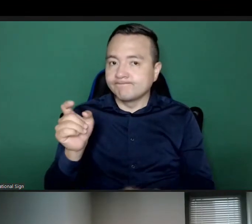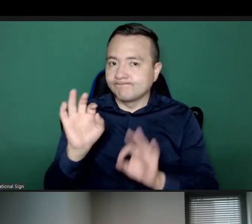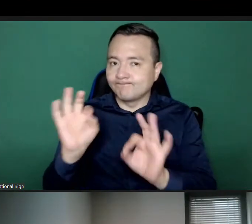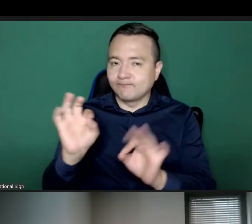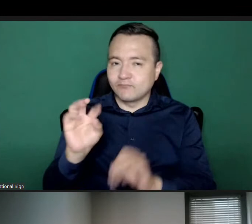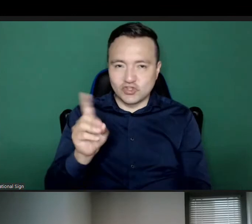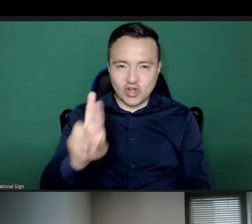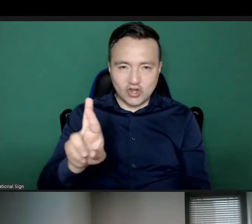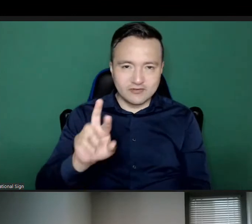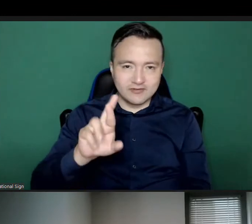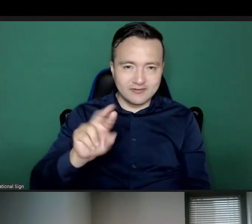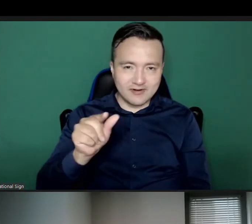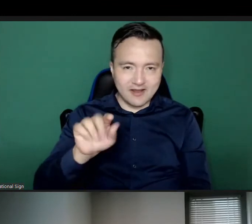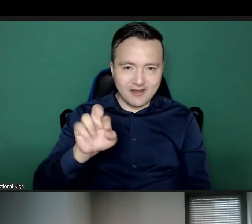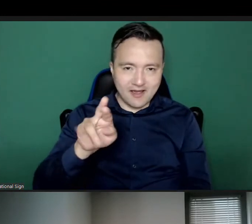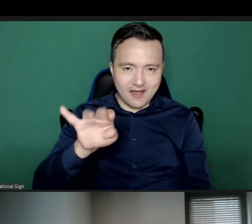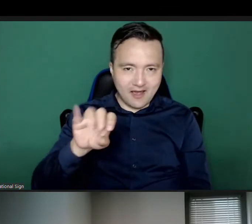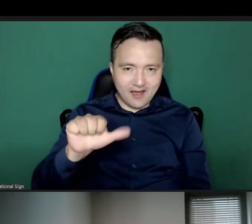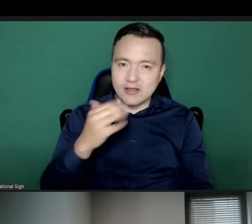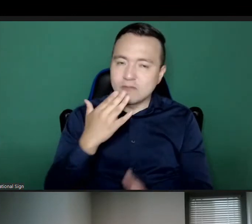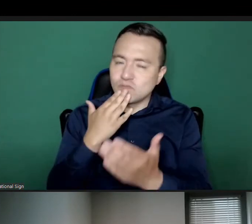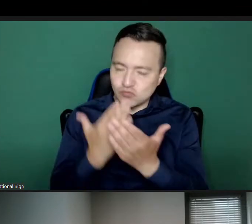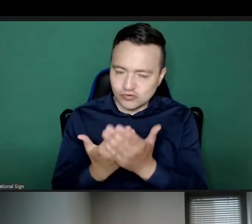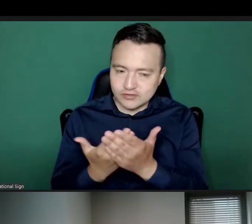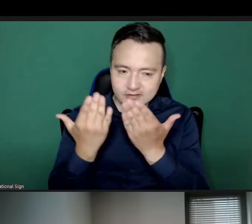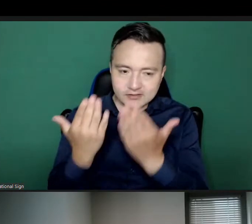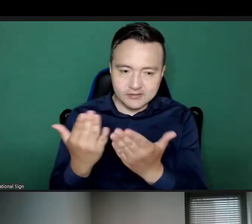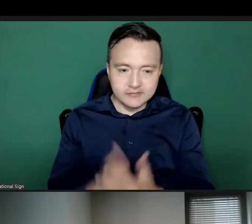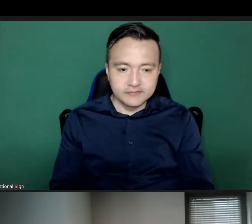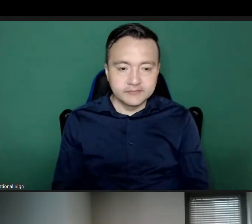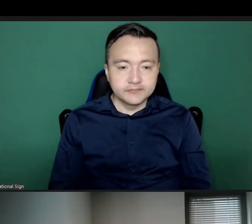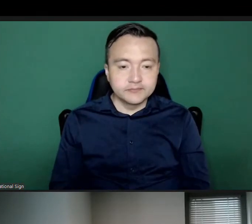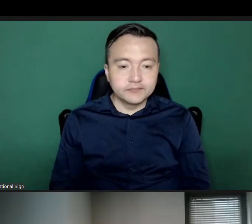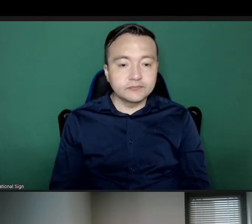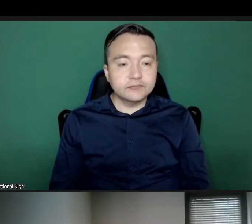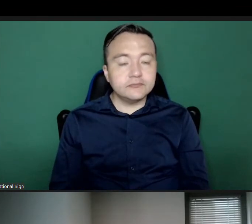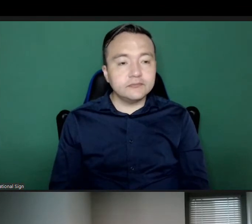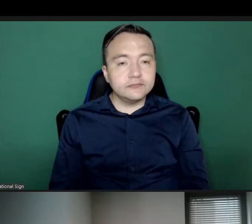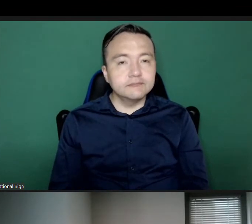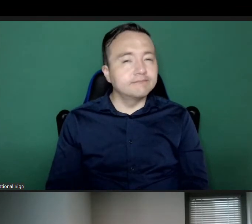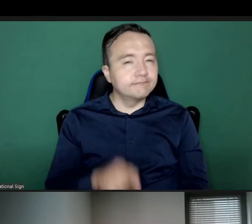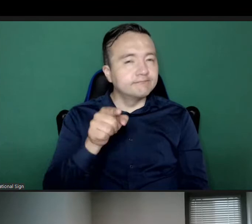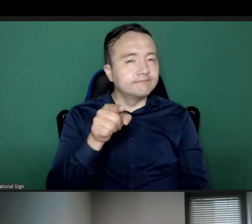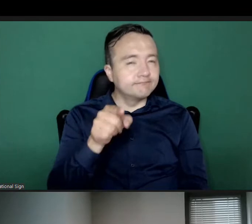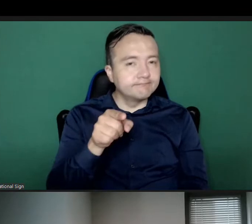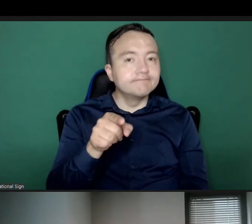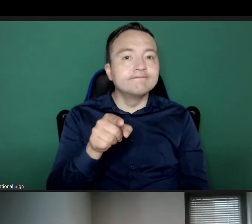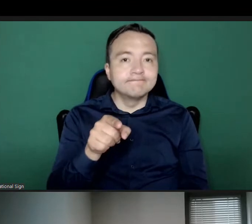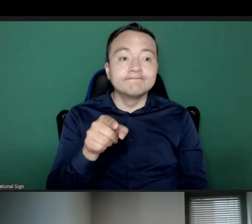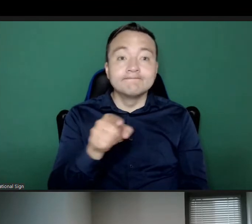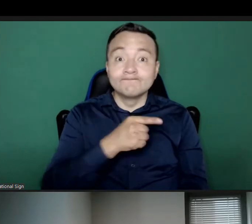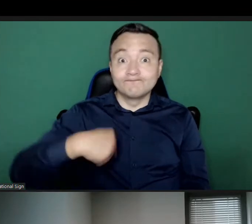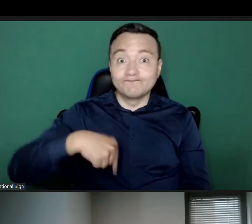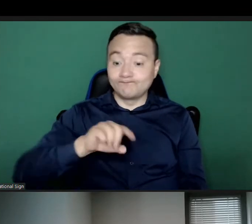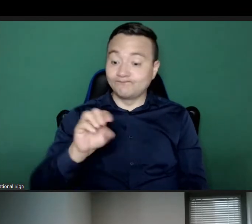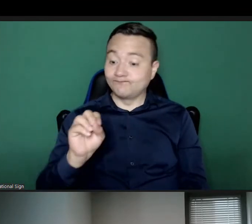And in the area of NCDs , we have a set of cost effective interventions. And of course, it's a very long list of interventions,